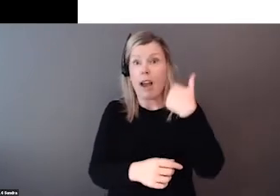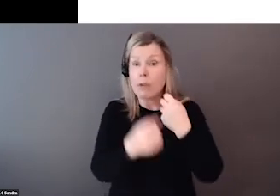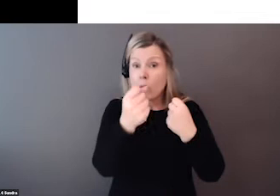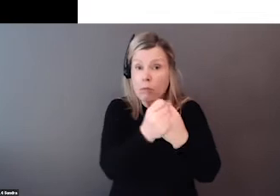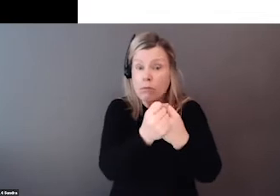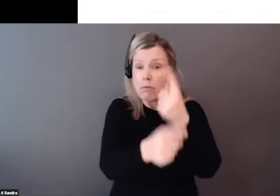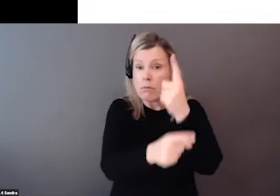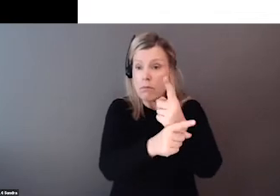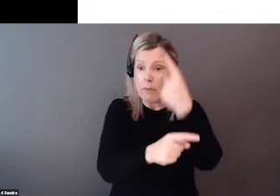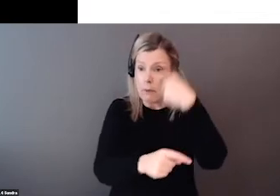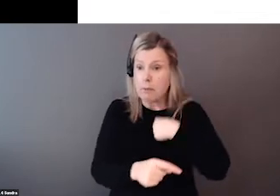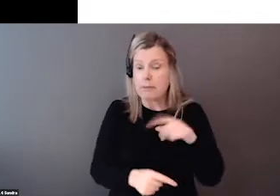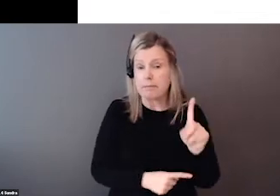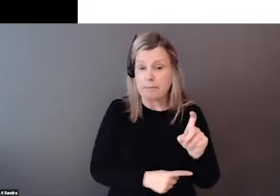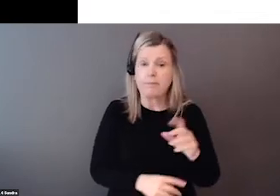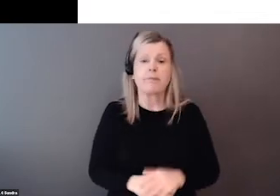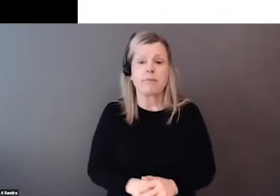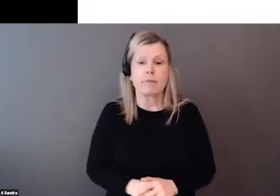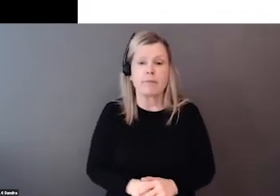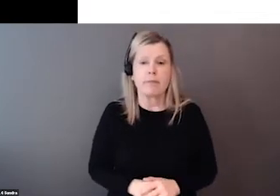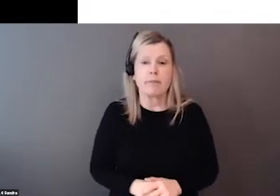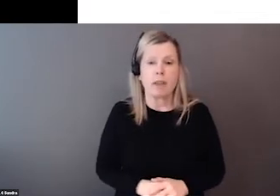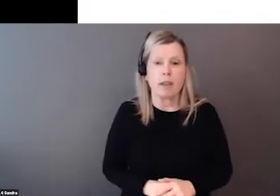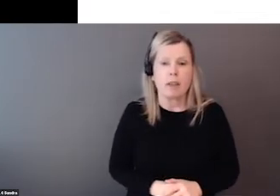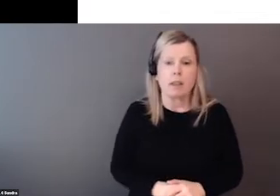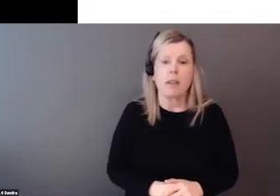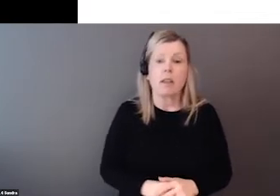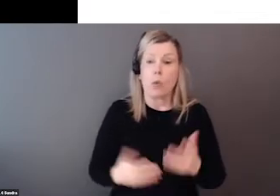Also, a recent research that we led, we interviewed young people with disabilities and asked them